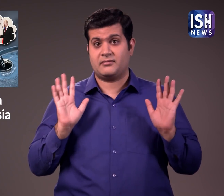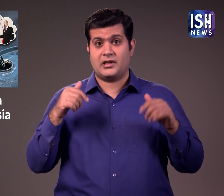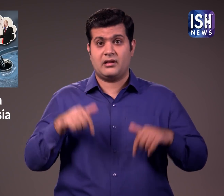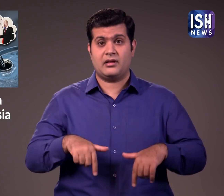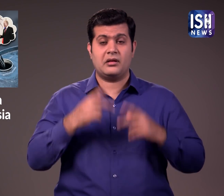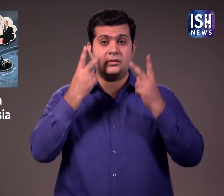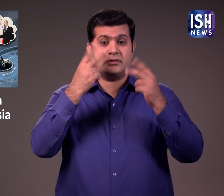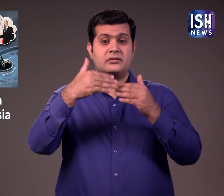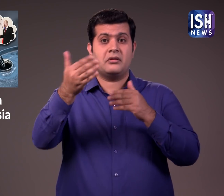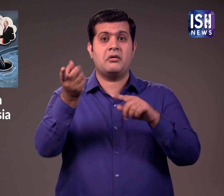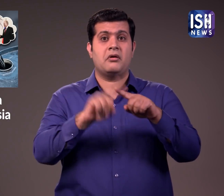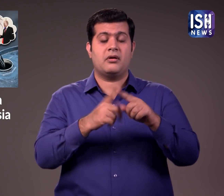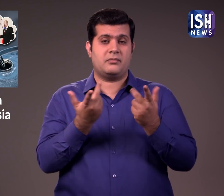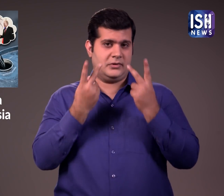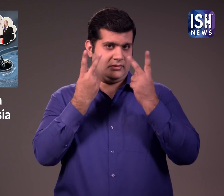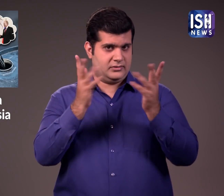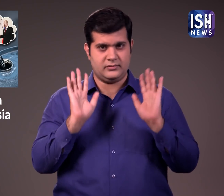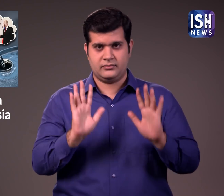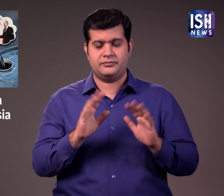Let's see what happens.